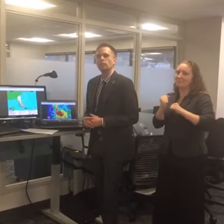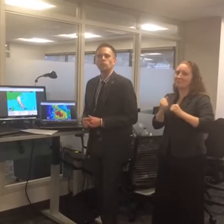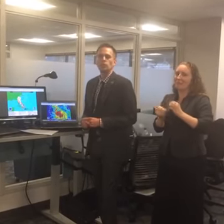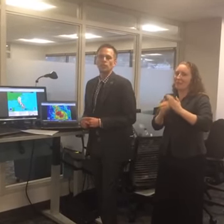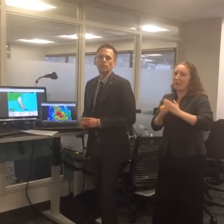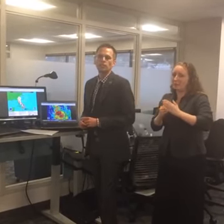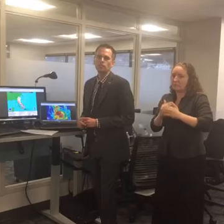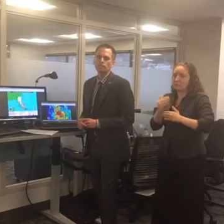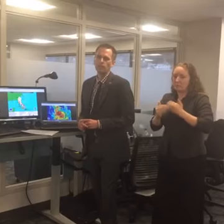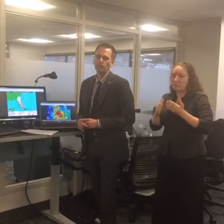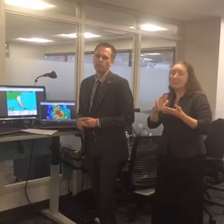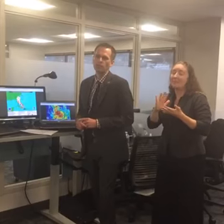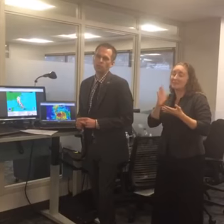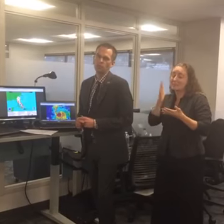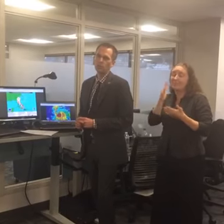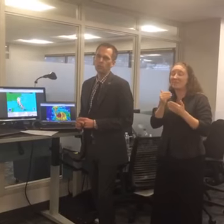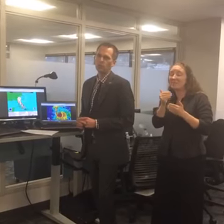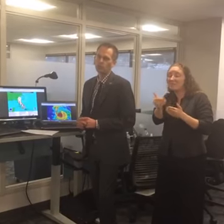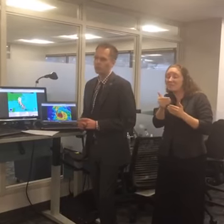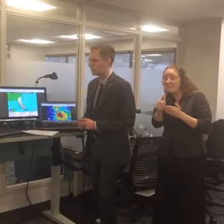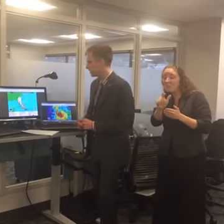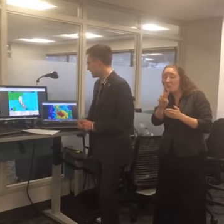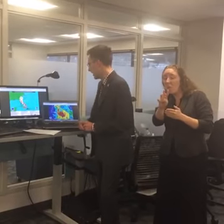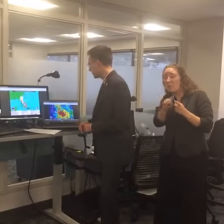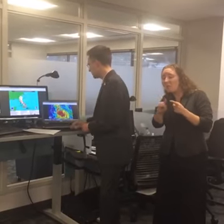likely start to intensify over the next 24 to 36 hours.